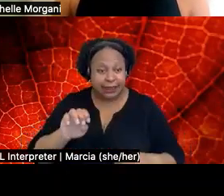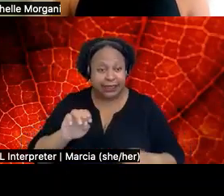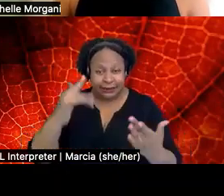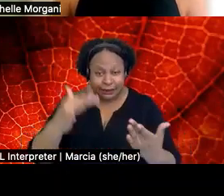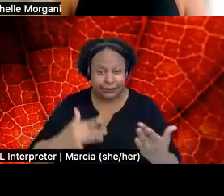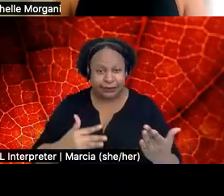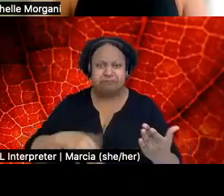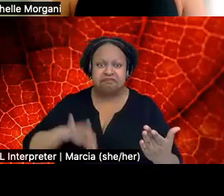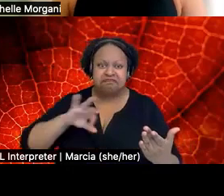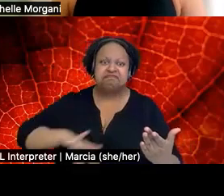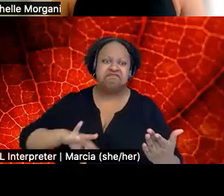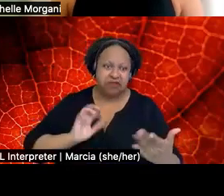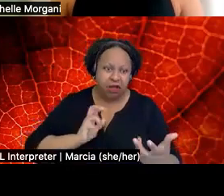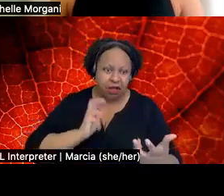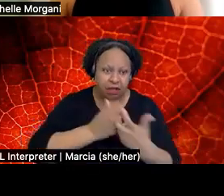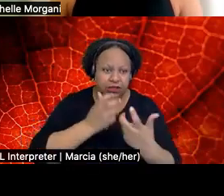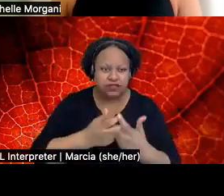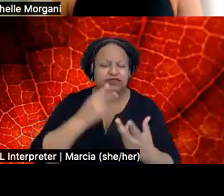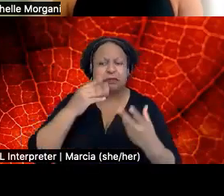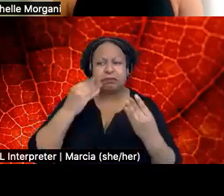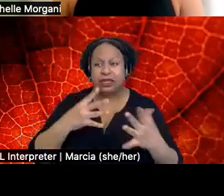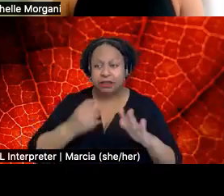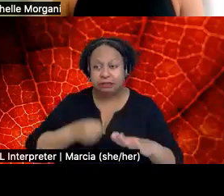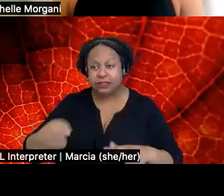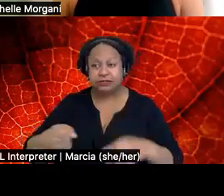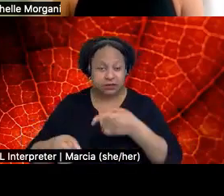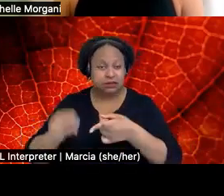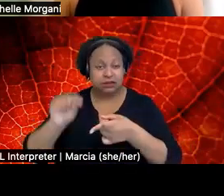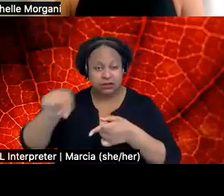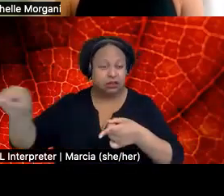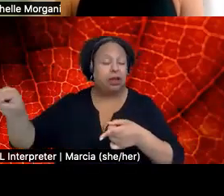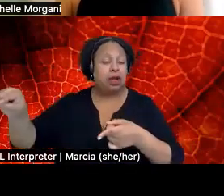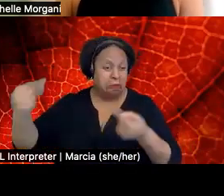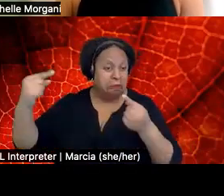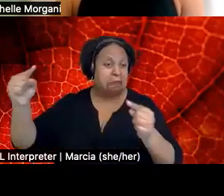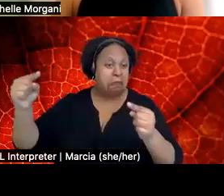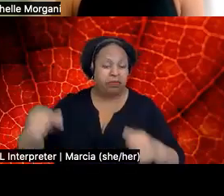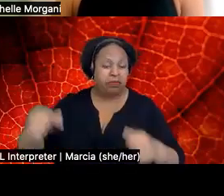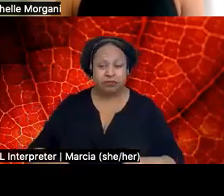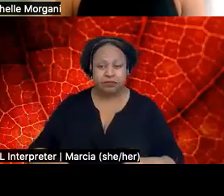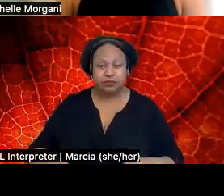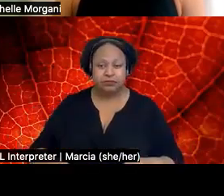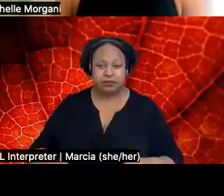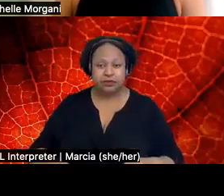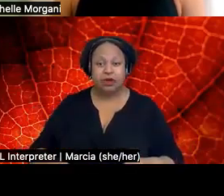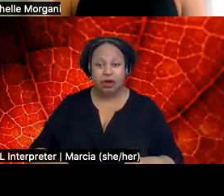in many placement situations, and also testified that I use templates myself.